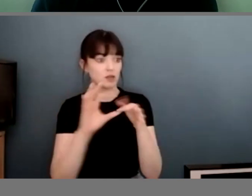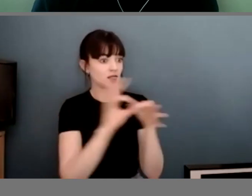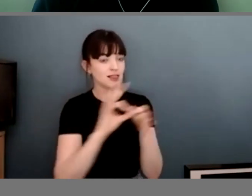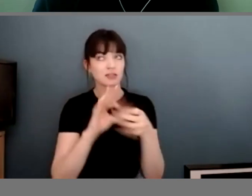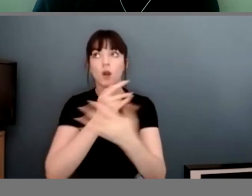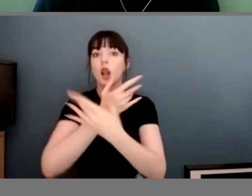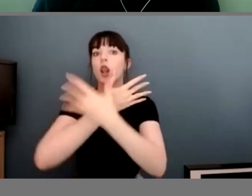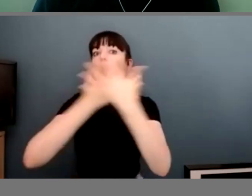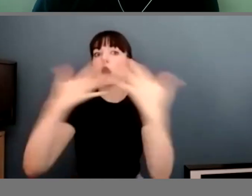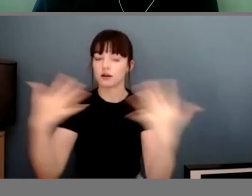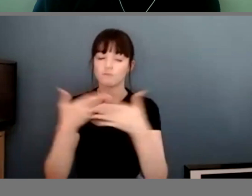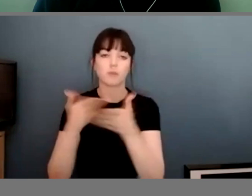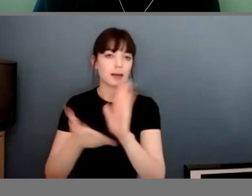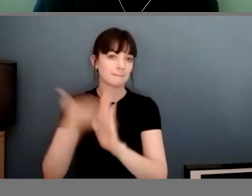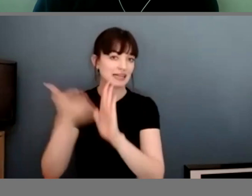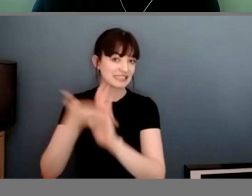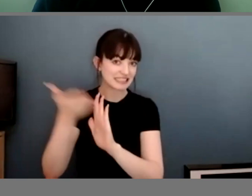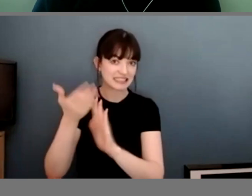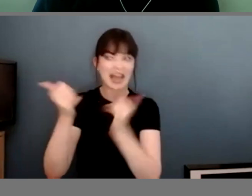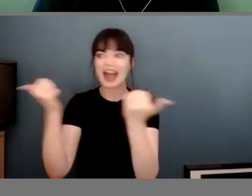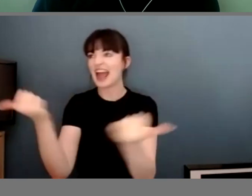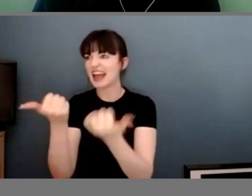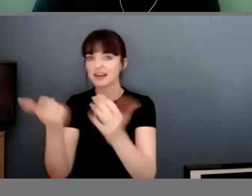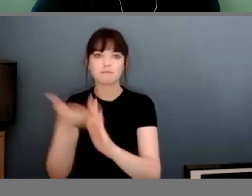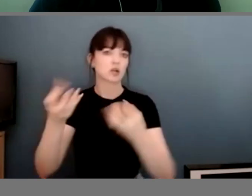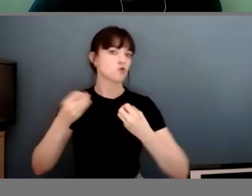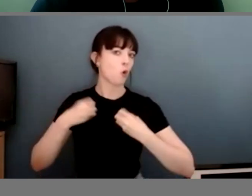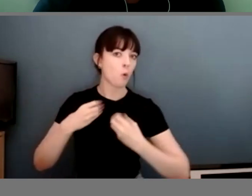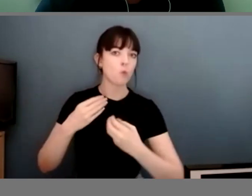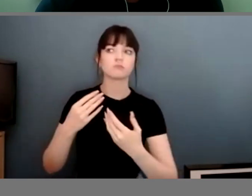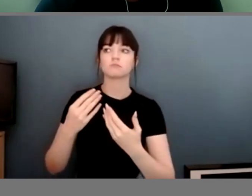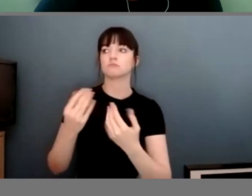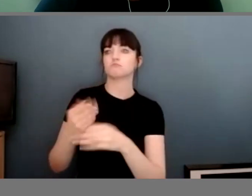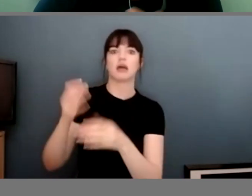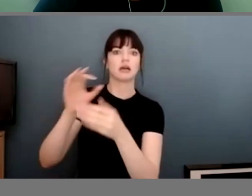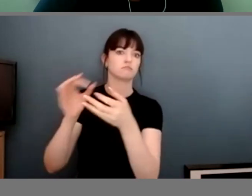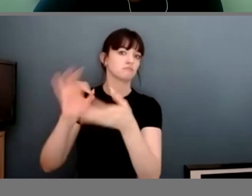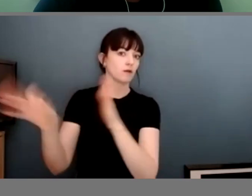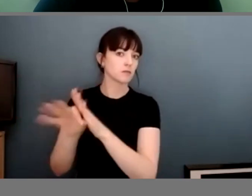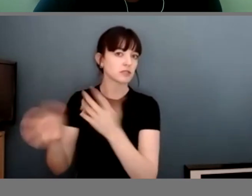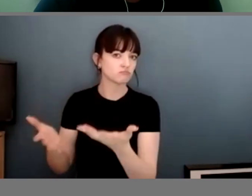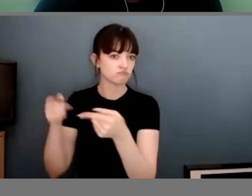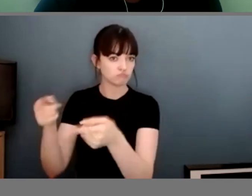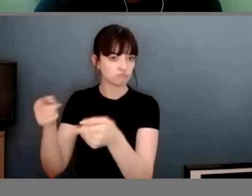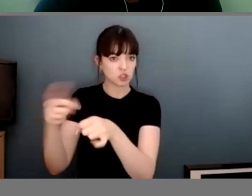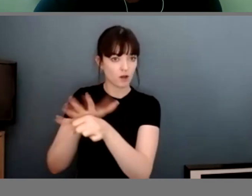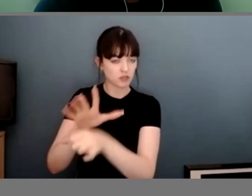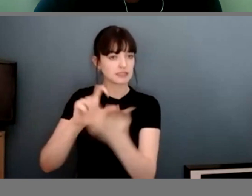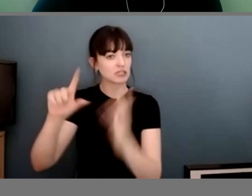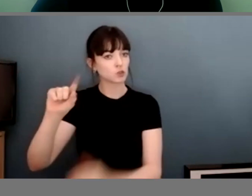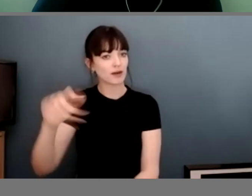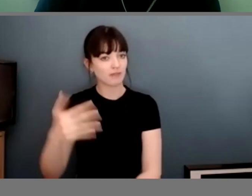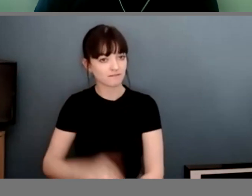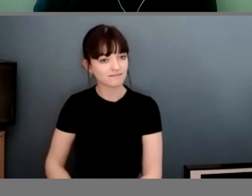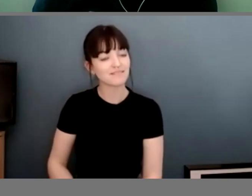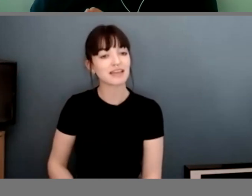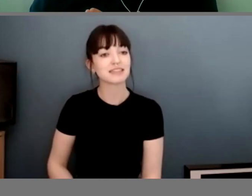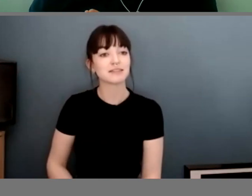buildings and anything owned by the state is covered under section 25.